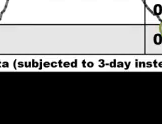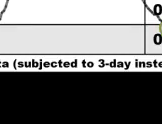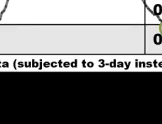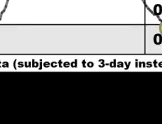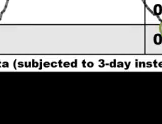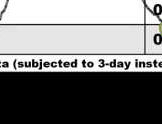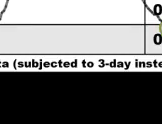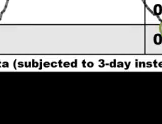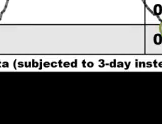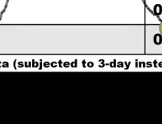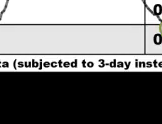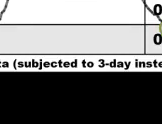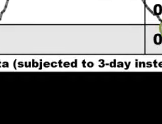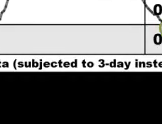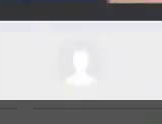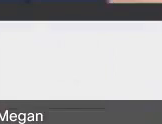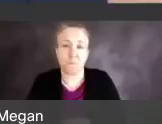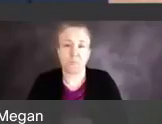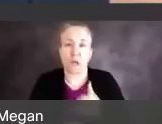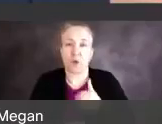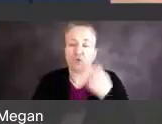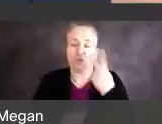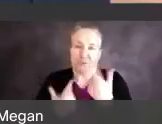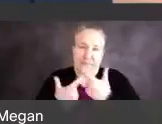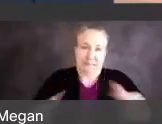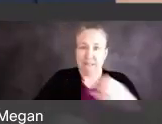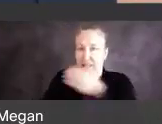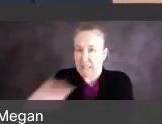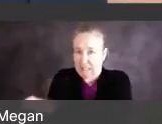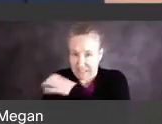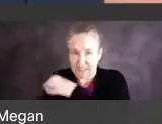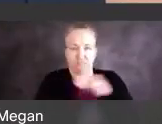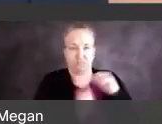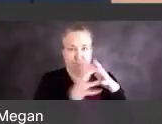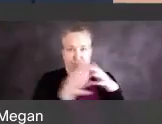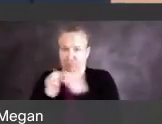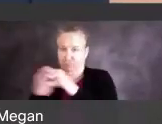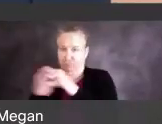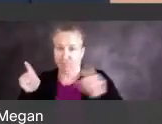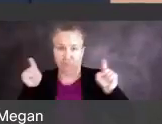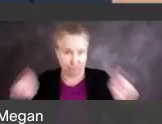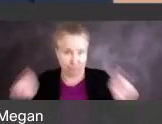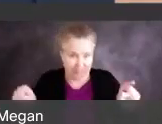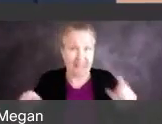Our two mass vaccination clinics remain on track and have been fully operational this week with